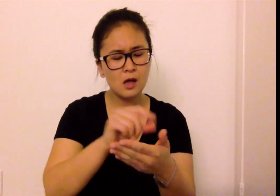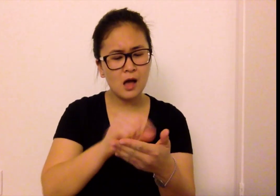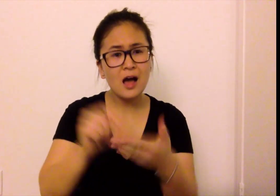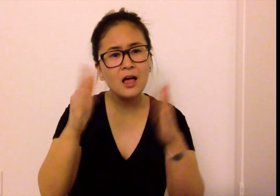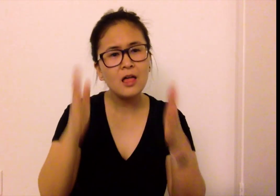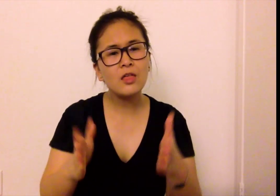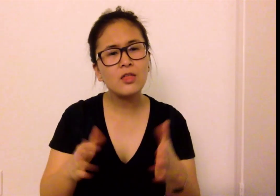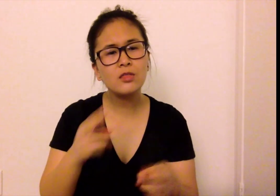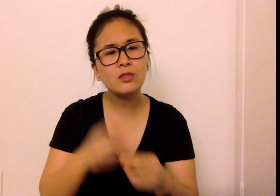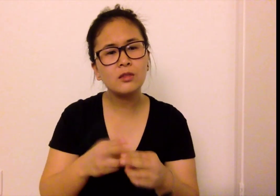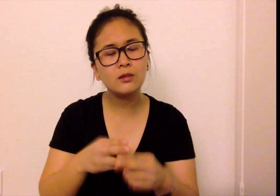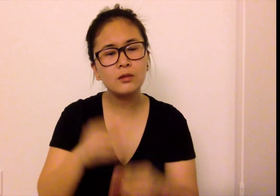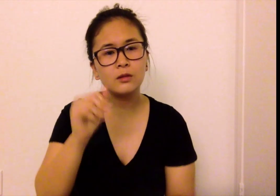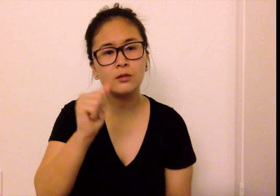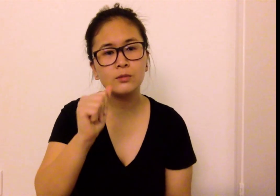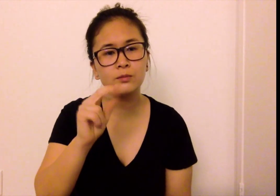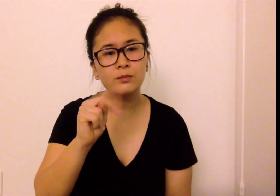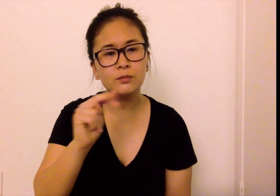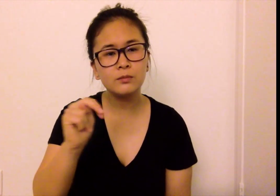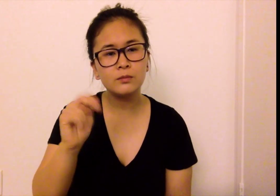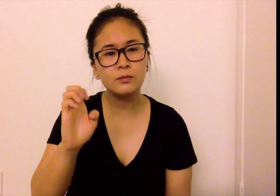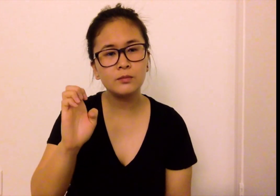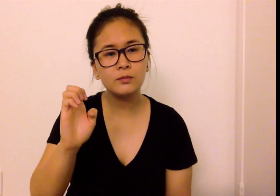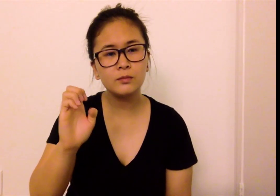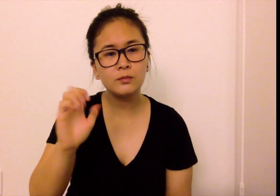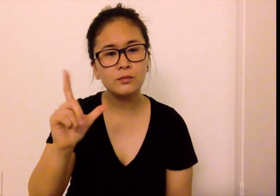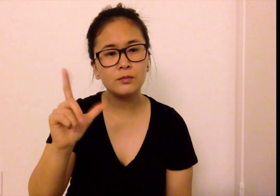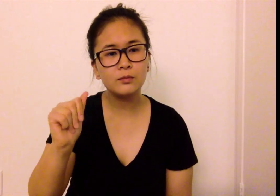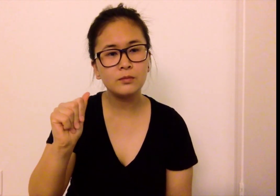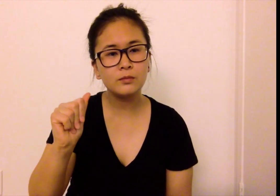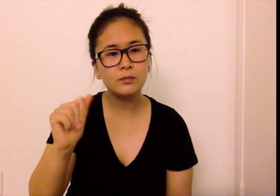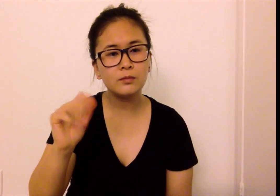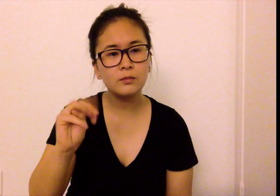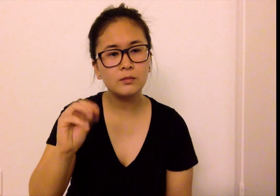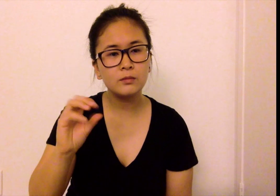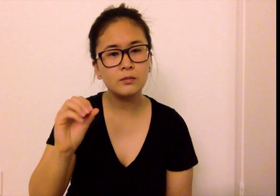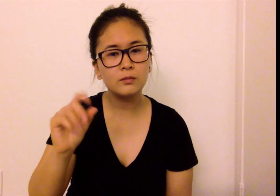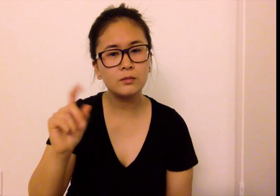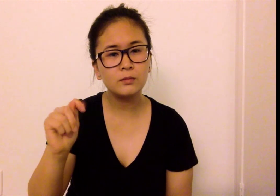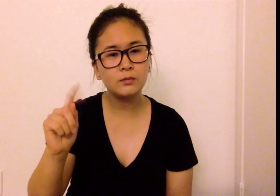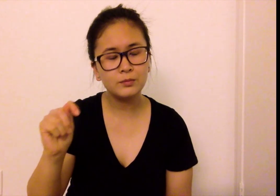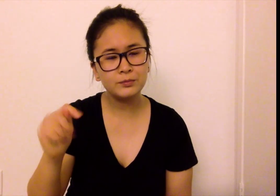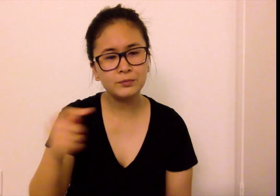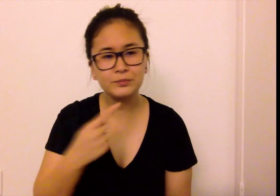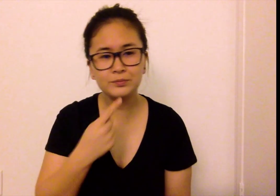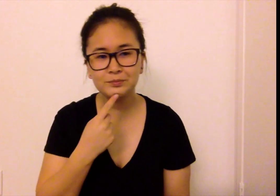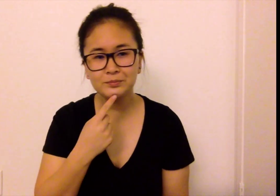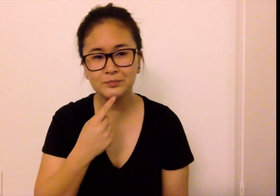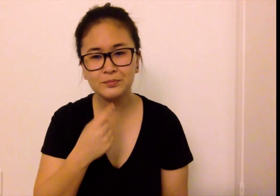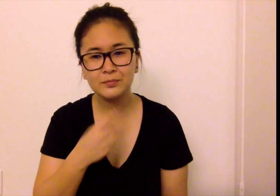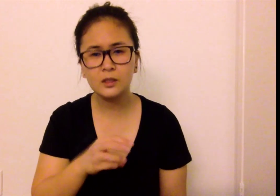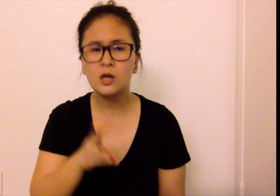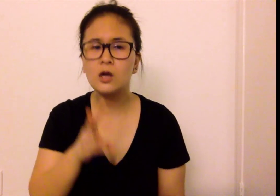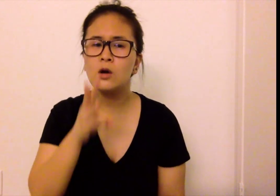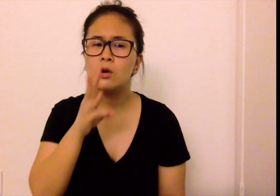As the author Anne Lamott once wrote,